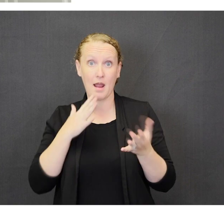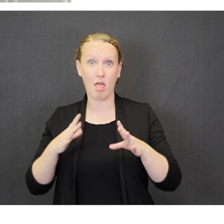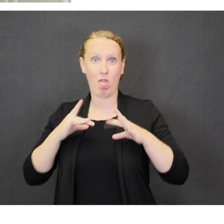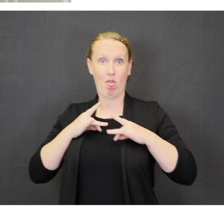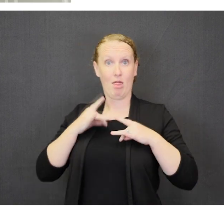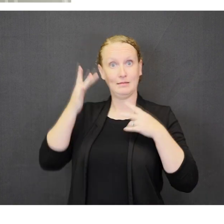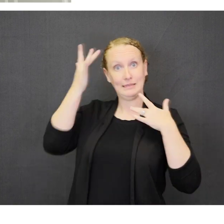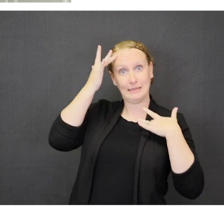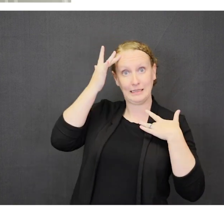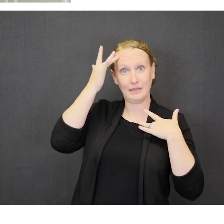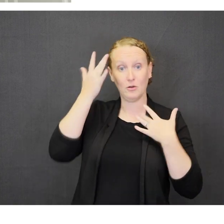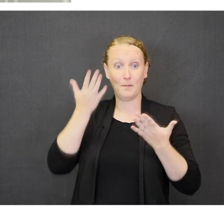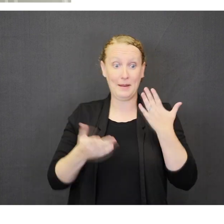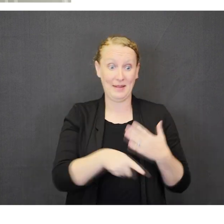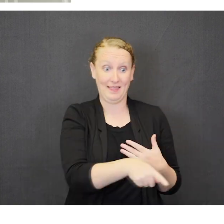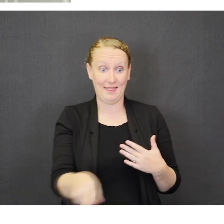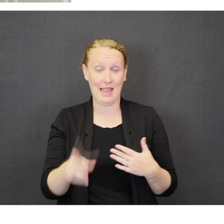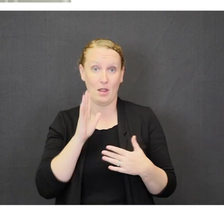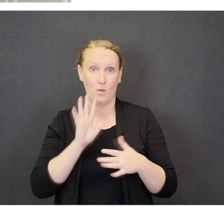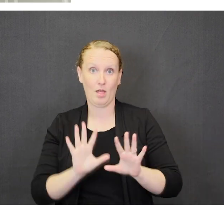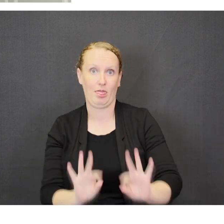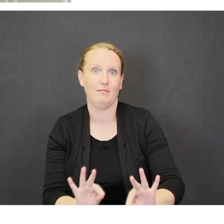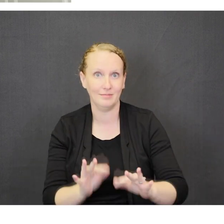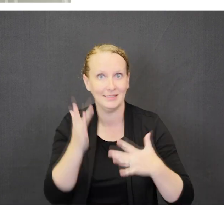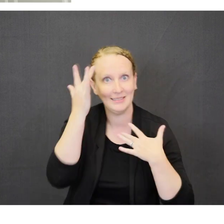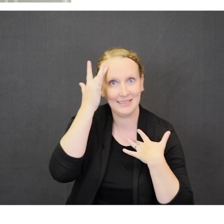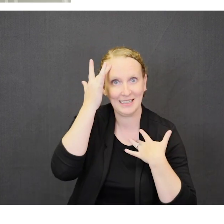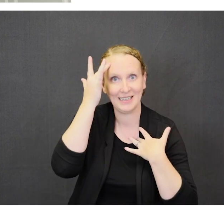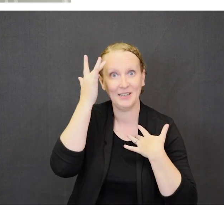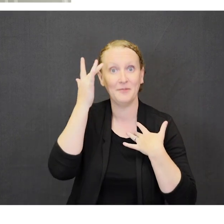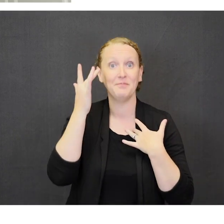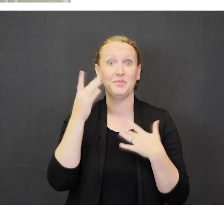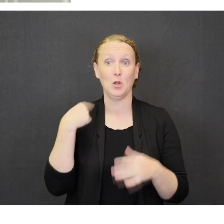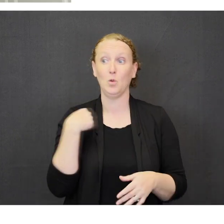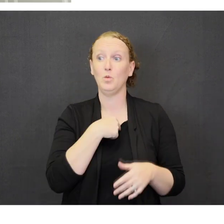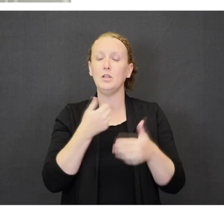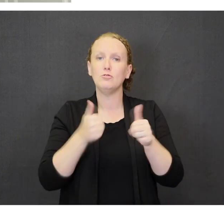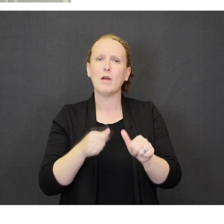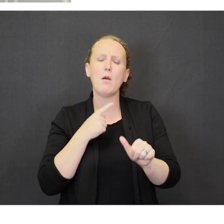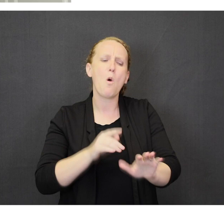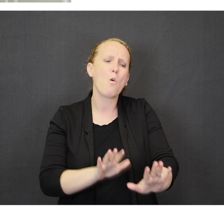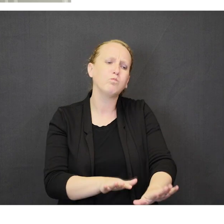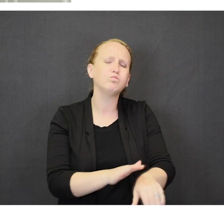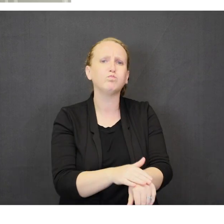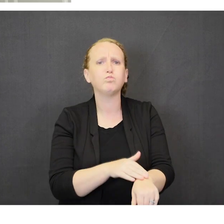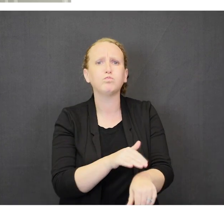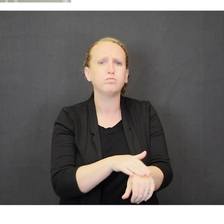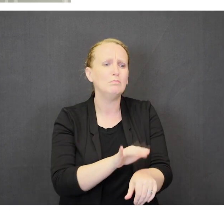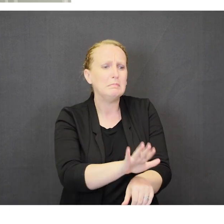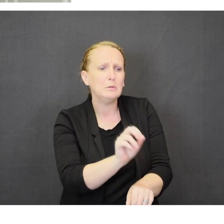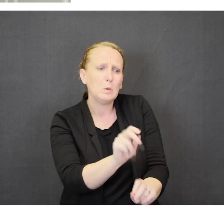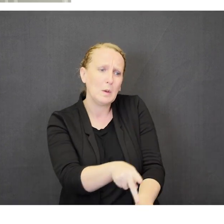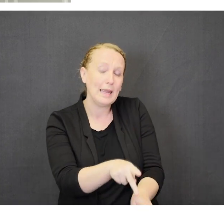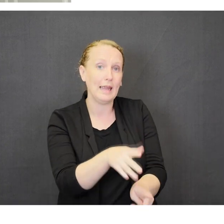coronavirus and so sometimes our attempt to soothe the child actually results in